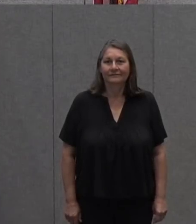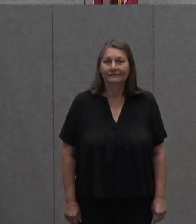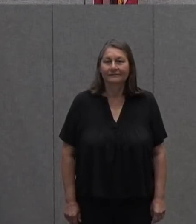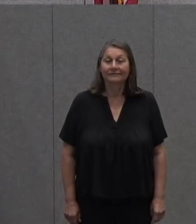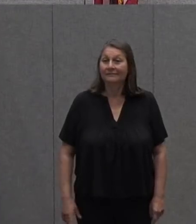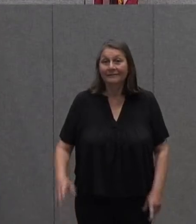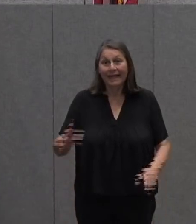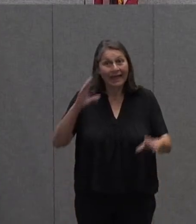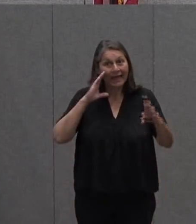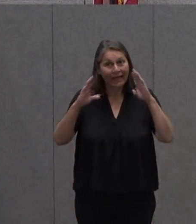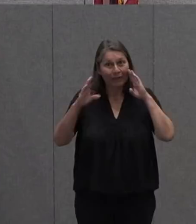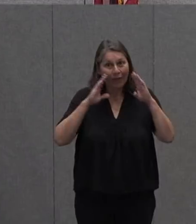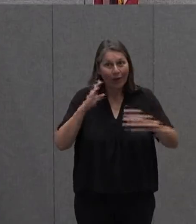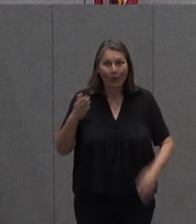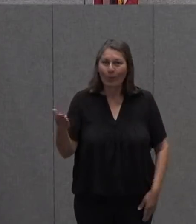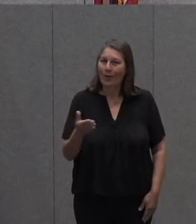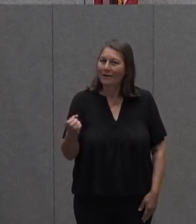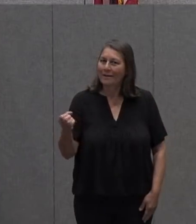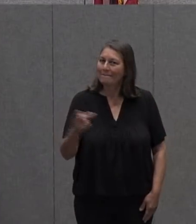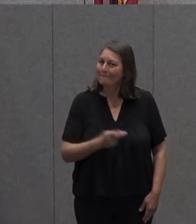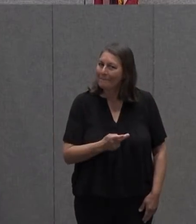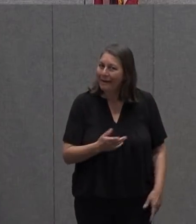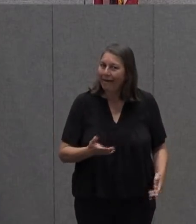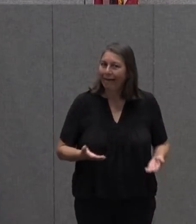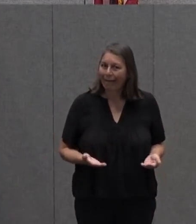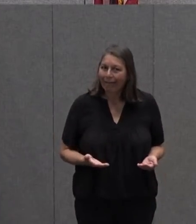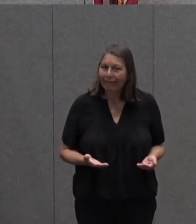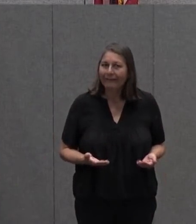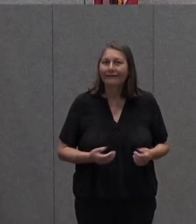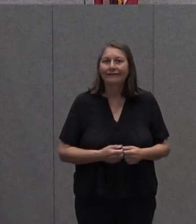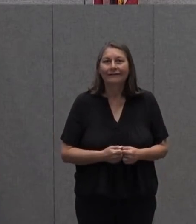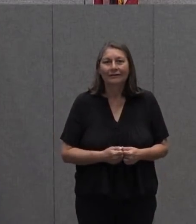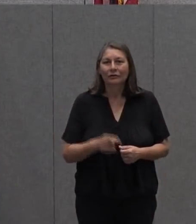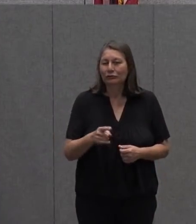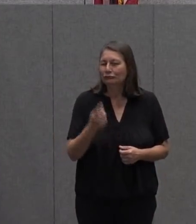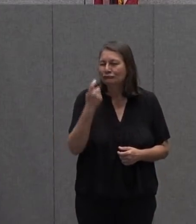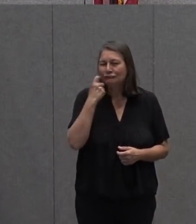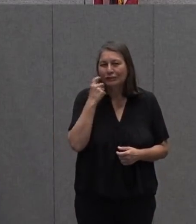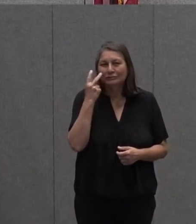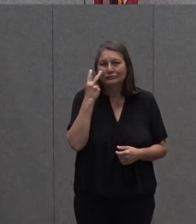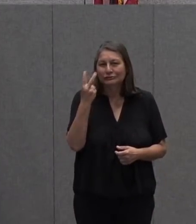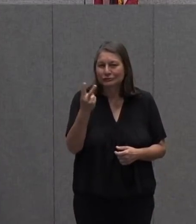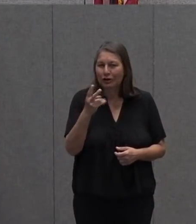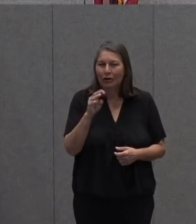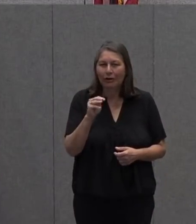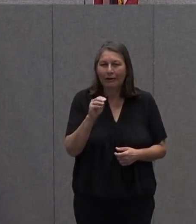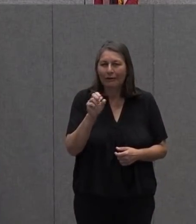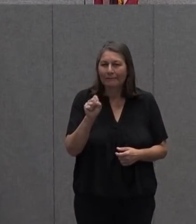Hello, and welcome back. So you just saw Mrs. Craff teach me a really fun game